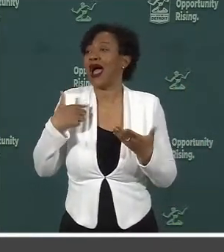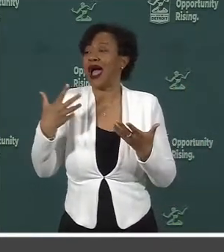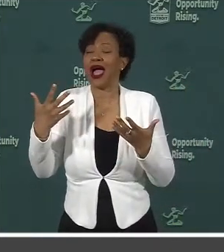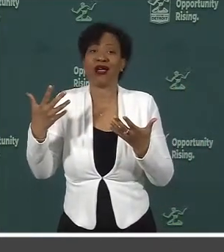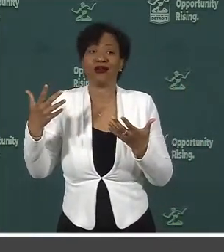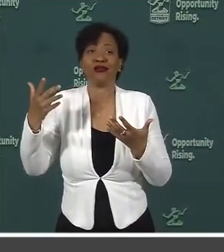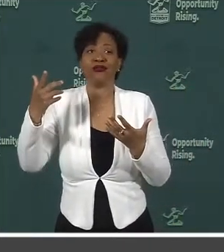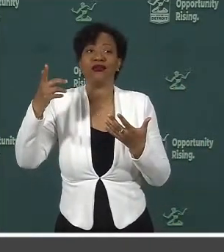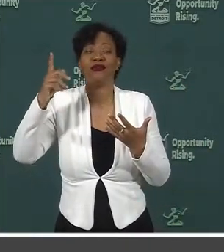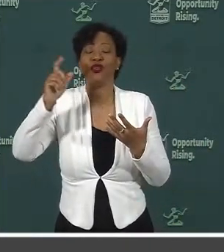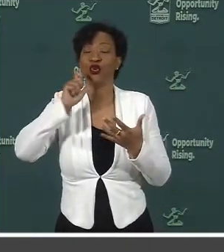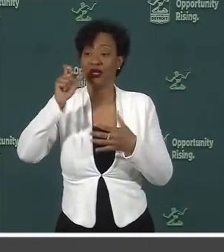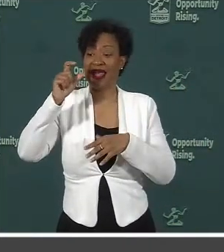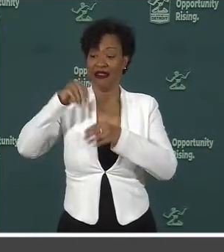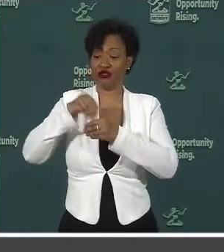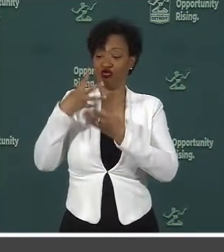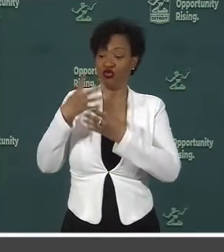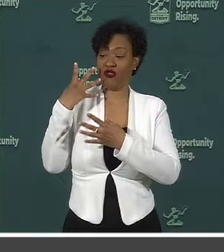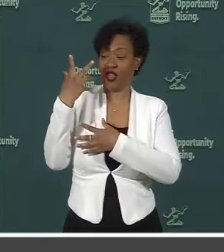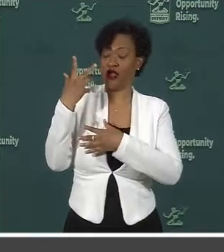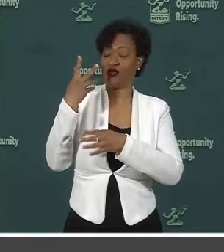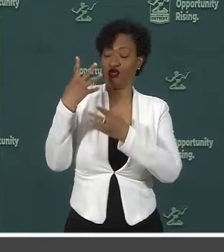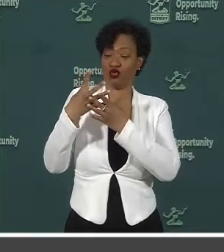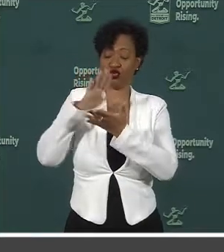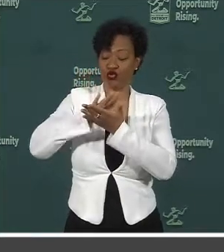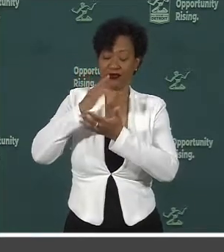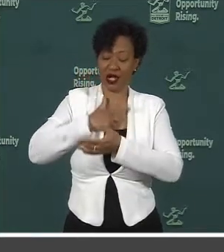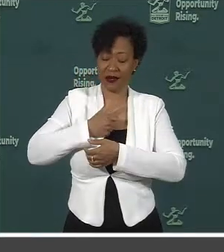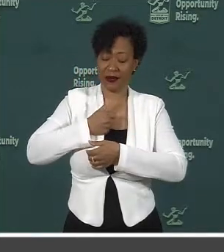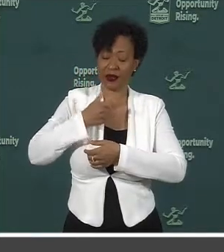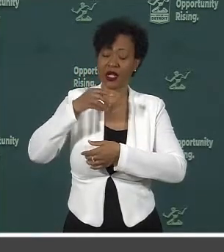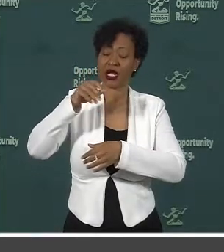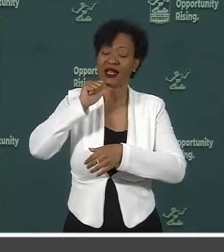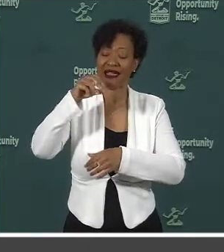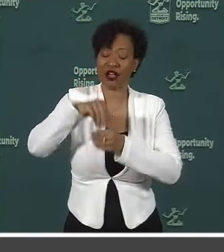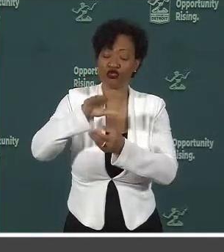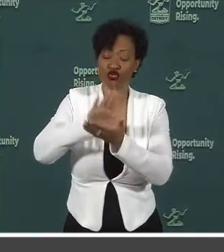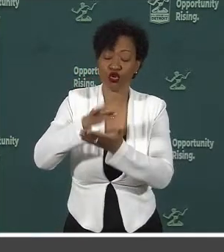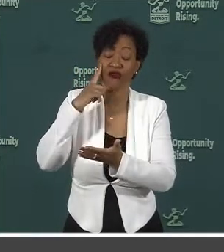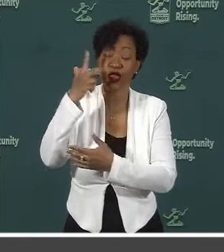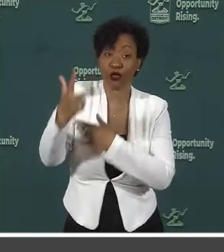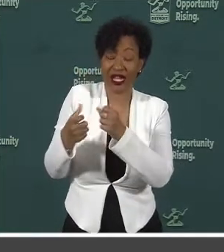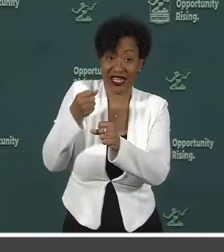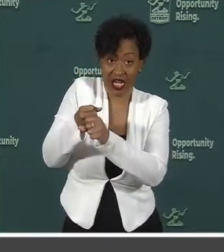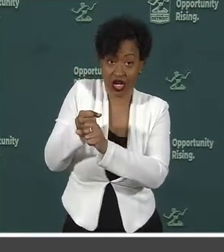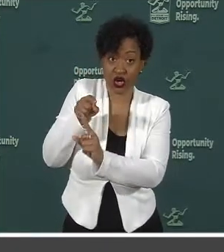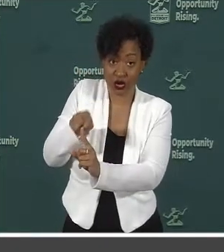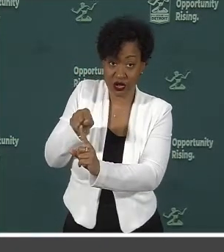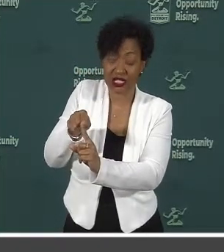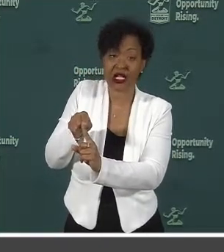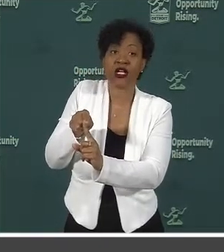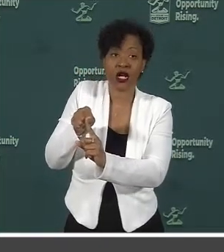YEARS YOU GET A FREE LAPTOP AND A HOT SPOT YOU >> CAN MAKE TWO HUNDRED DOLLARS A WEEK AND IF